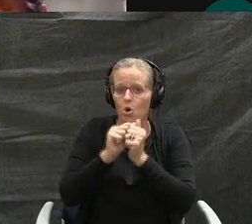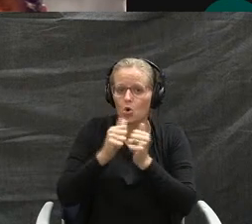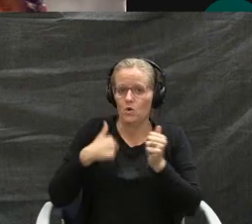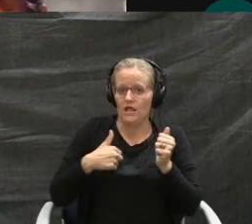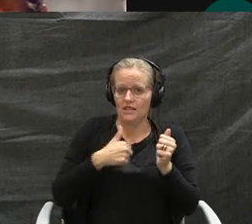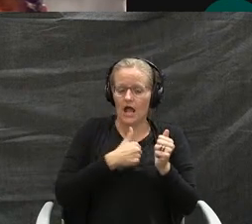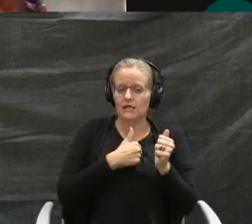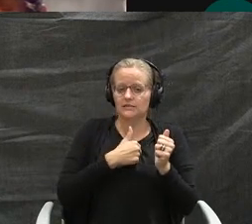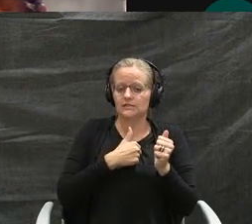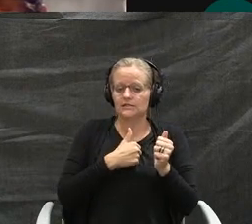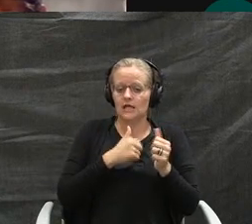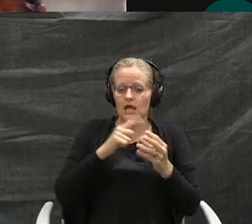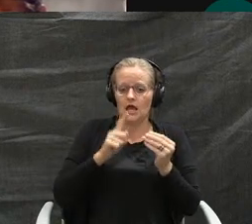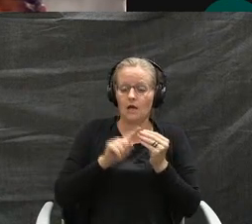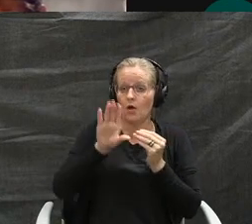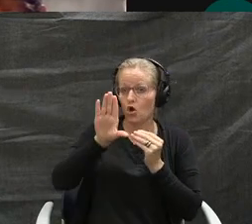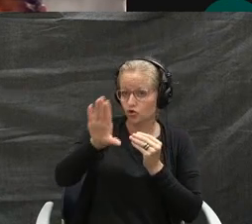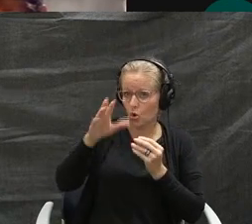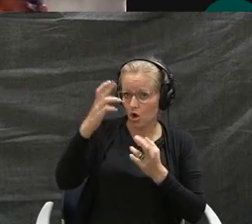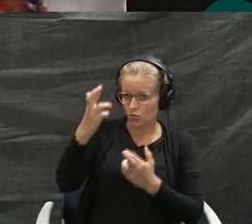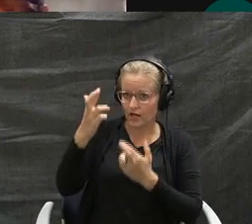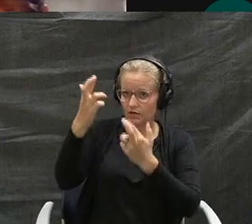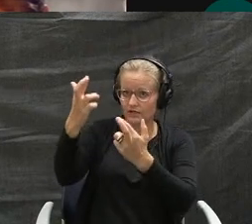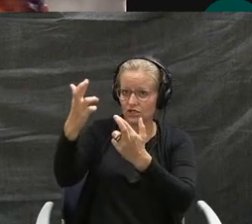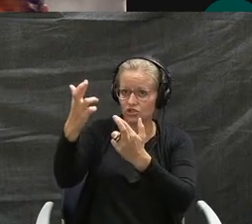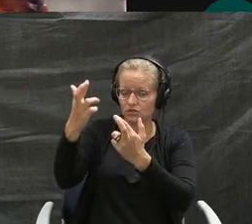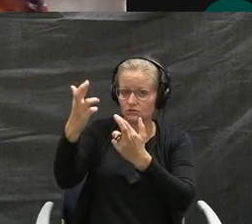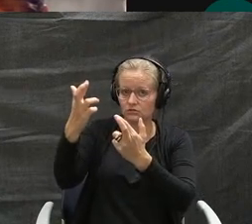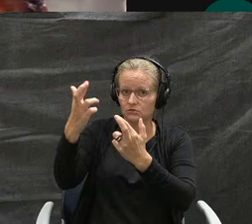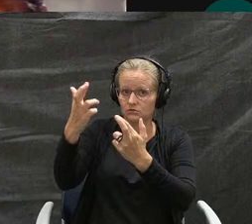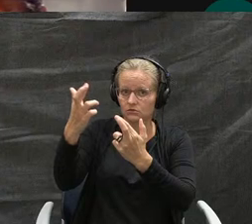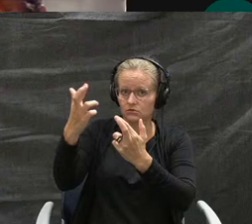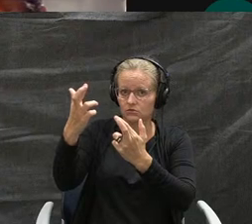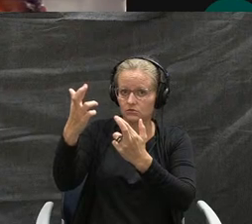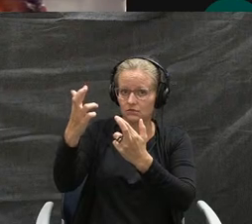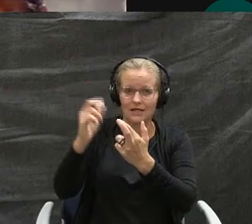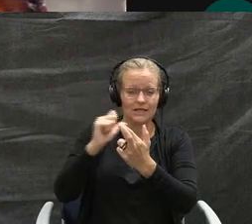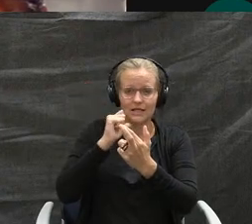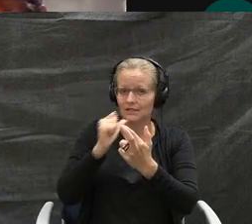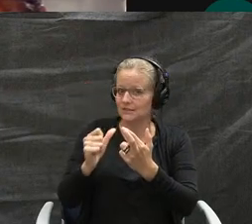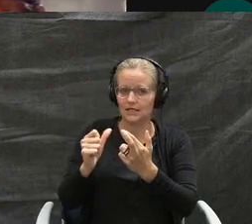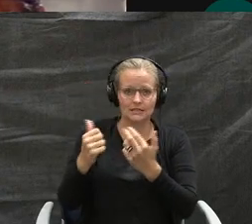about? Your recommendation, which you know really essentially doesn't have the high schoolers going.